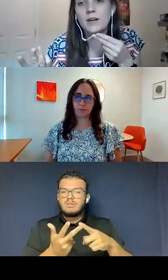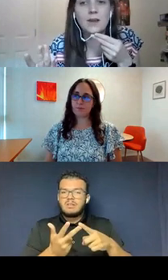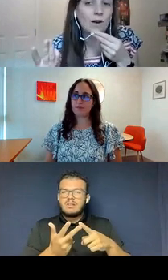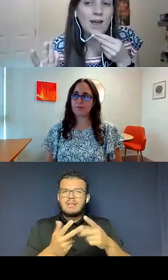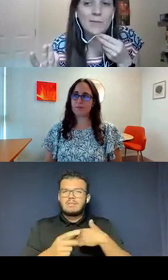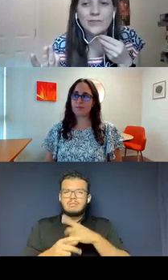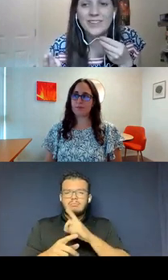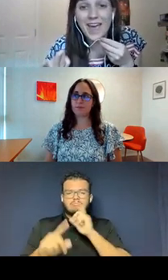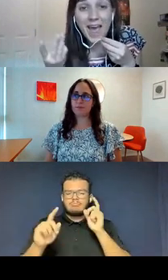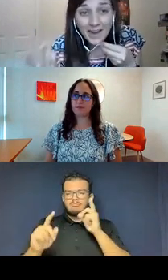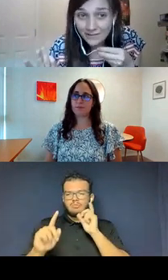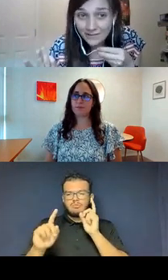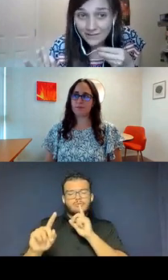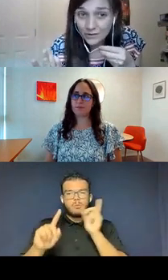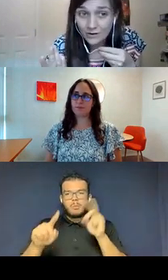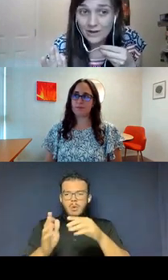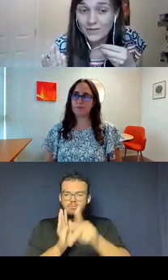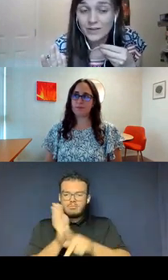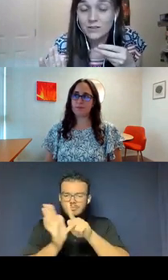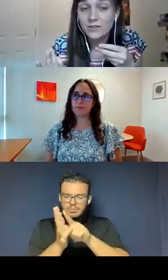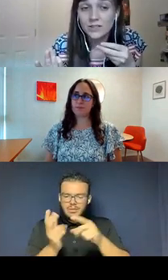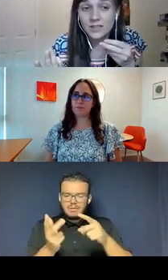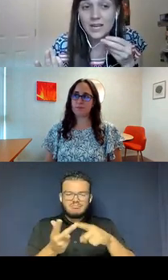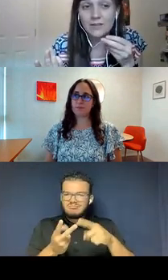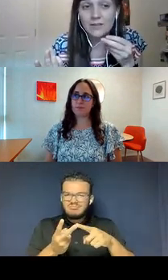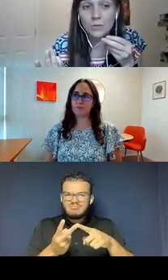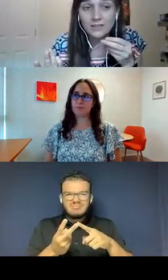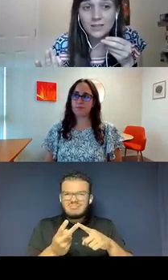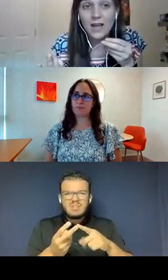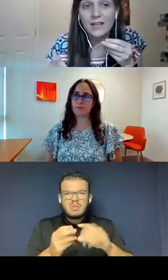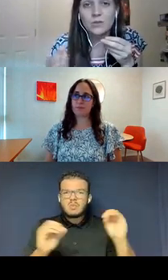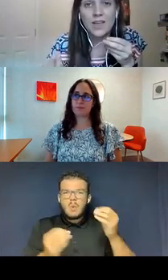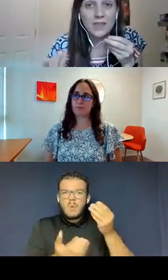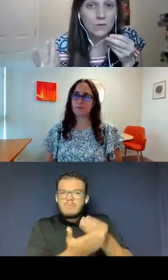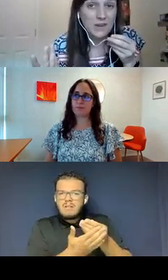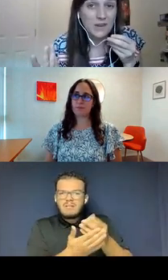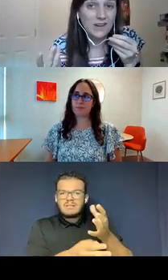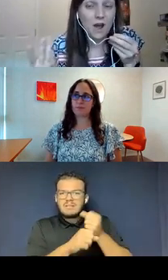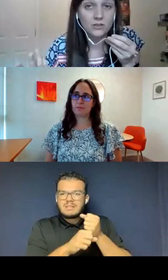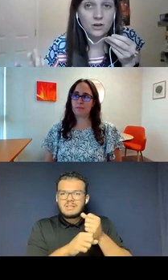they were not able to get any of the grant-funded services that they requested, and so then they would be not served.